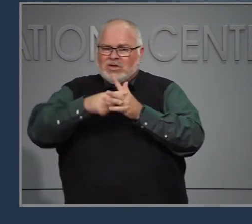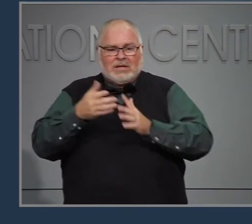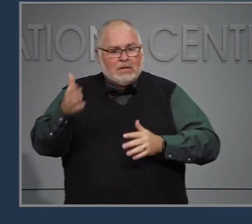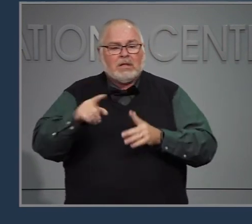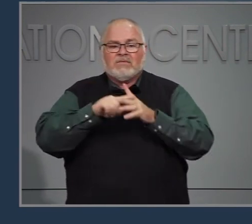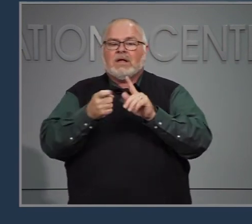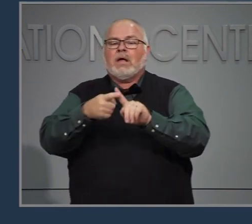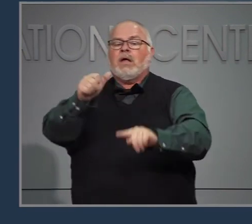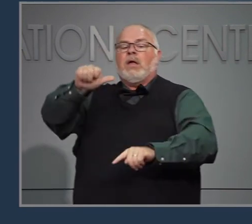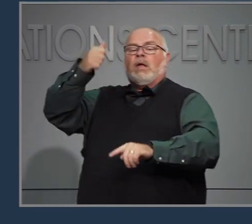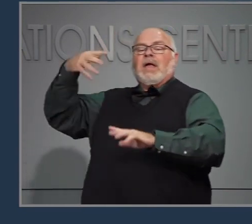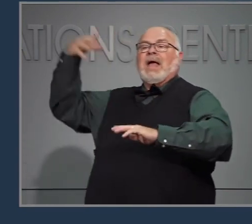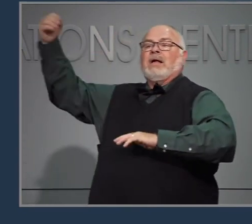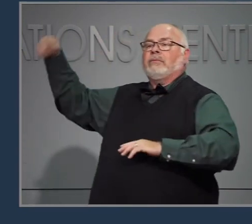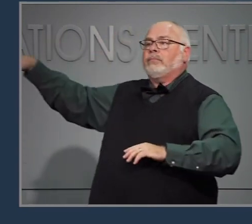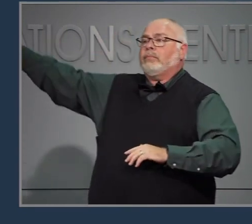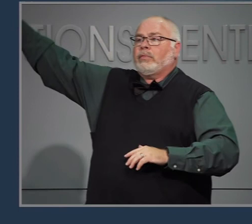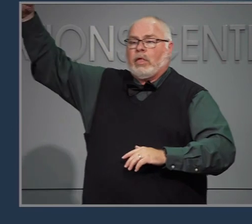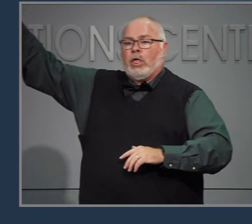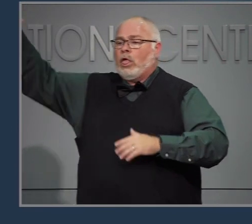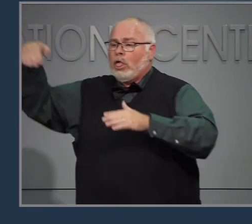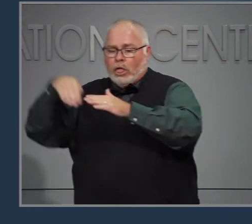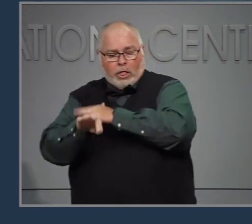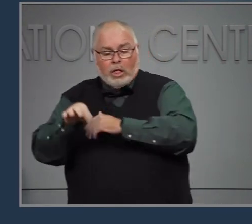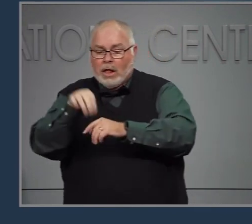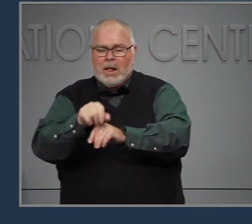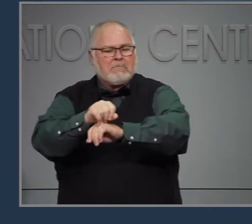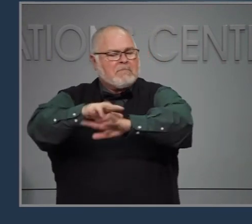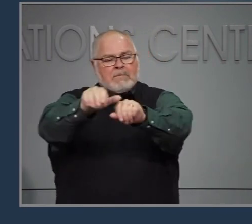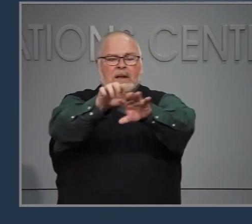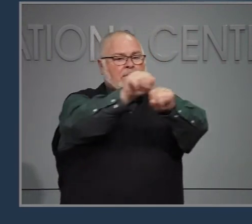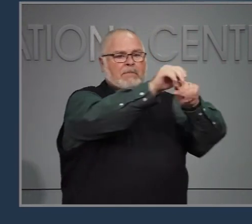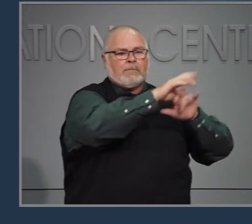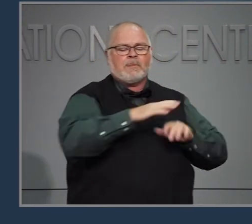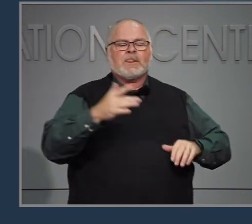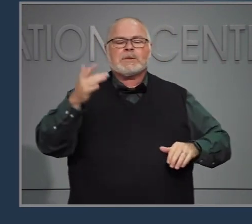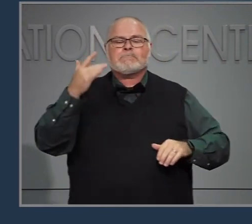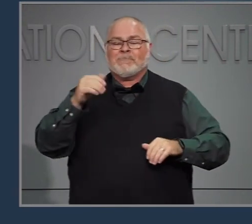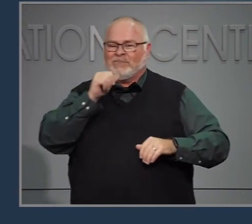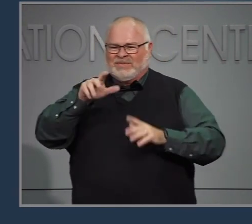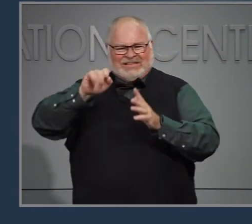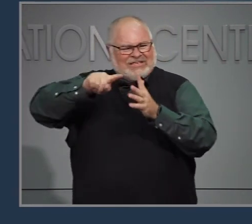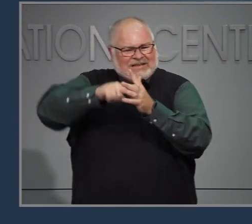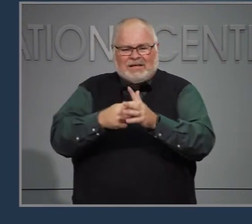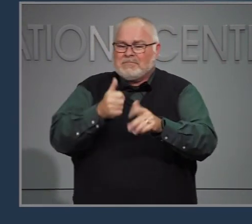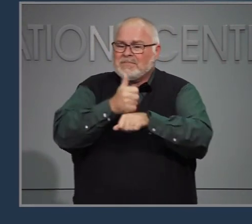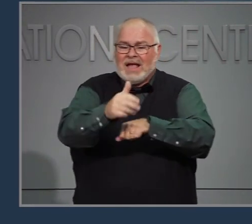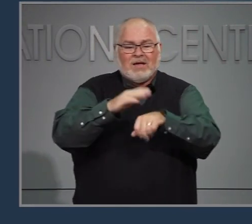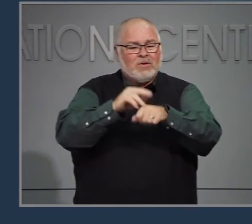AND THAT'S WHY EVERYONE IN NORTH CAROLINA CAN PLAY AN IMPORTANT ROLE IN PROTECTING PEOPLE IN NURSING HOMES.